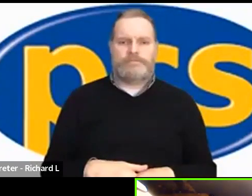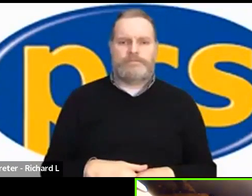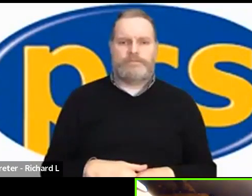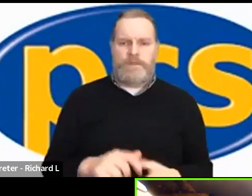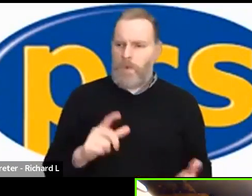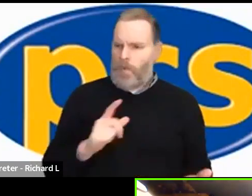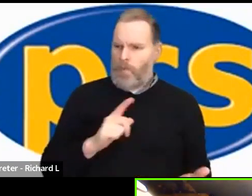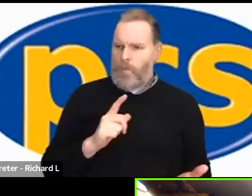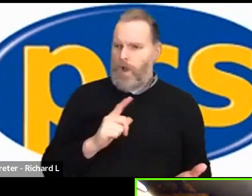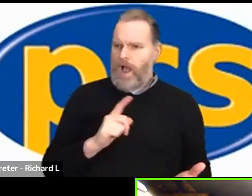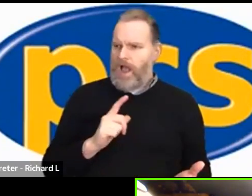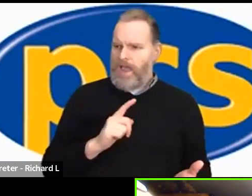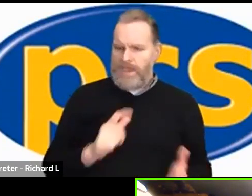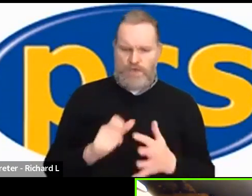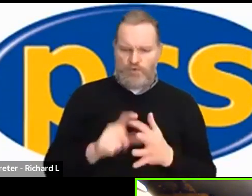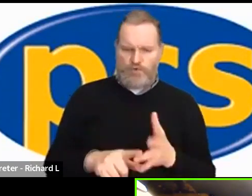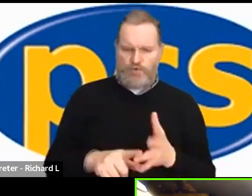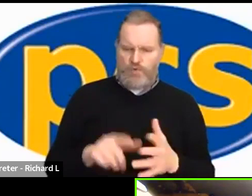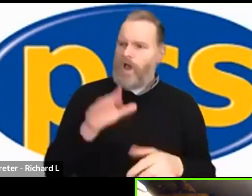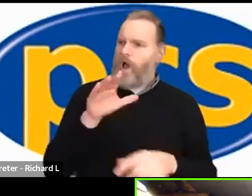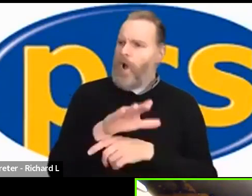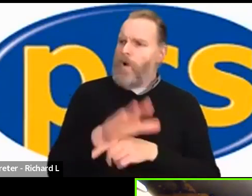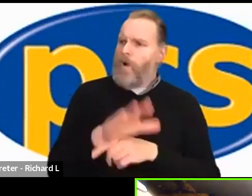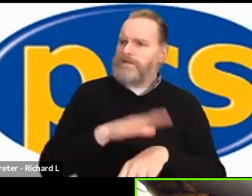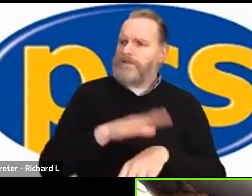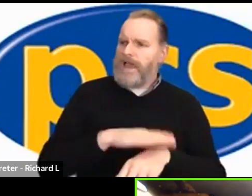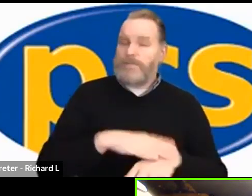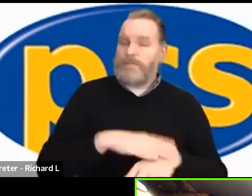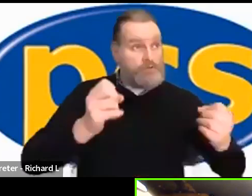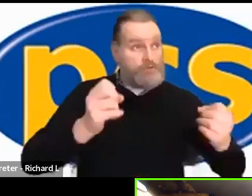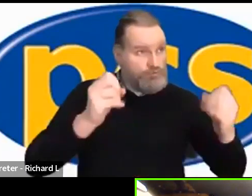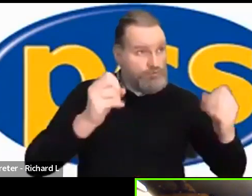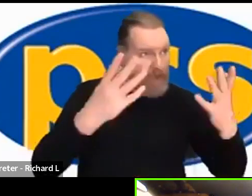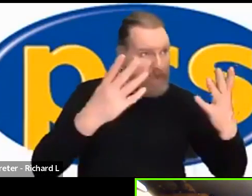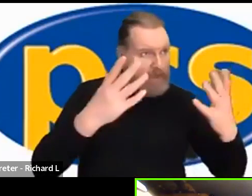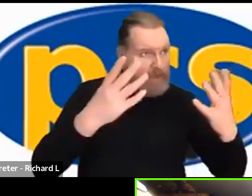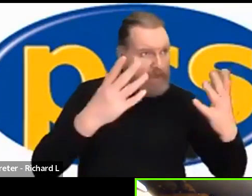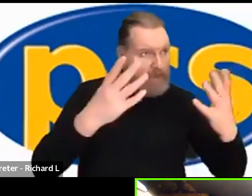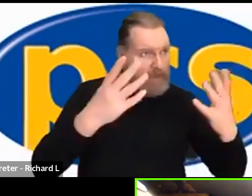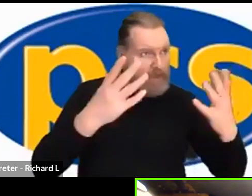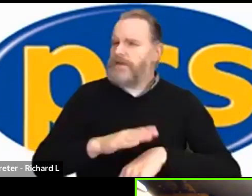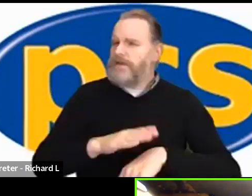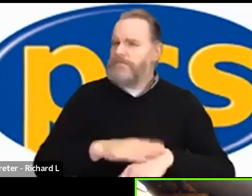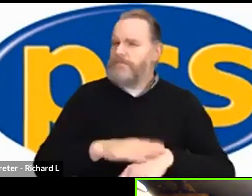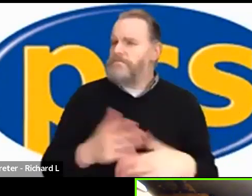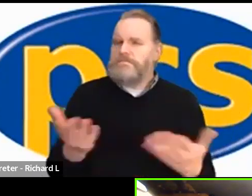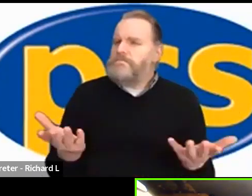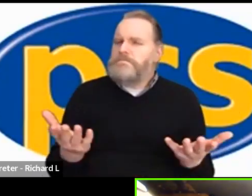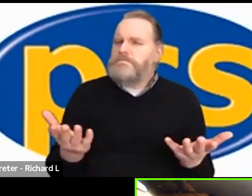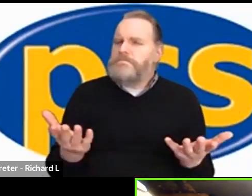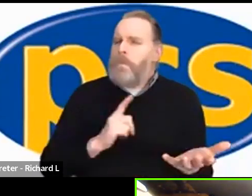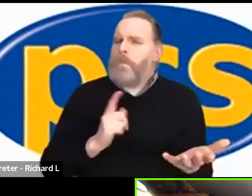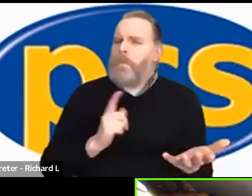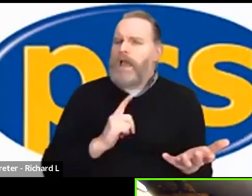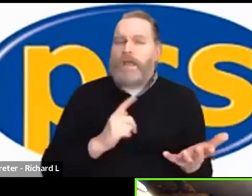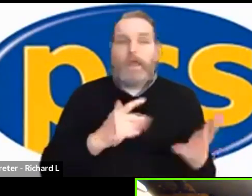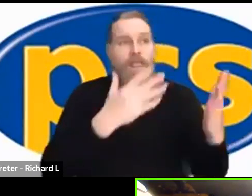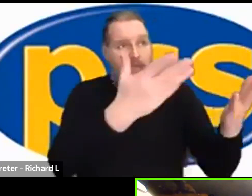the employer the employer still? are we still allowed to do it? do it do it's the strike action do it overtime? If the strike action, and also do it's the strike action, and also why